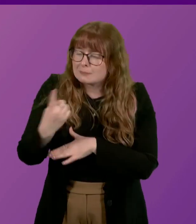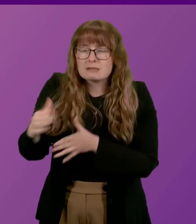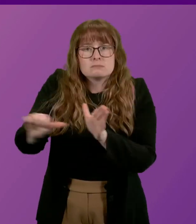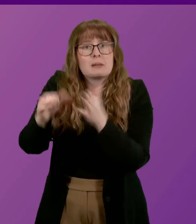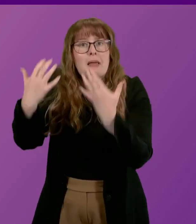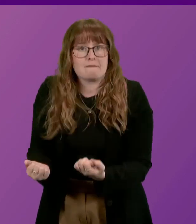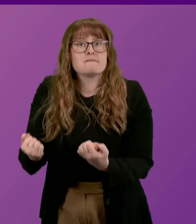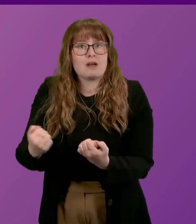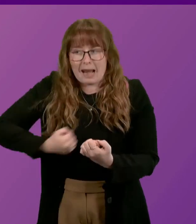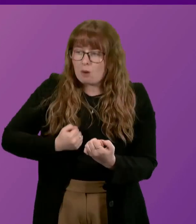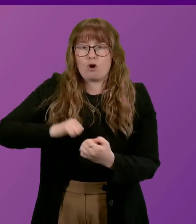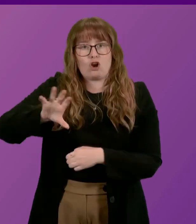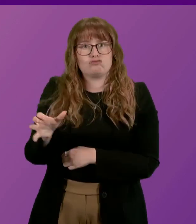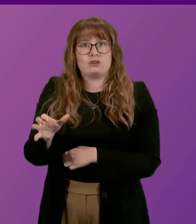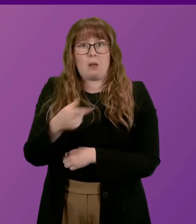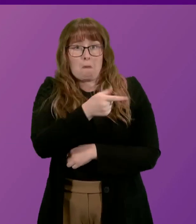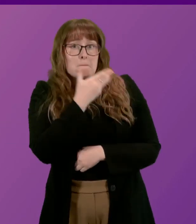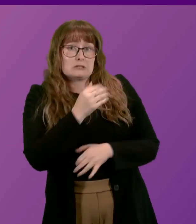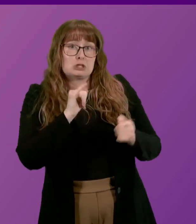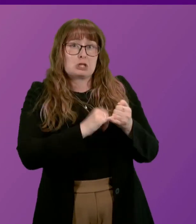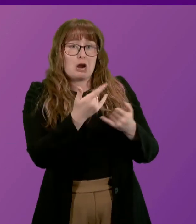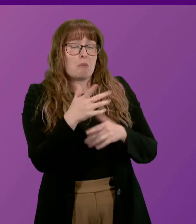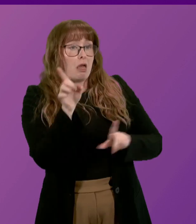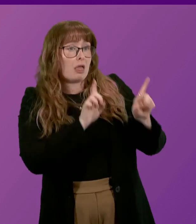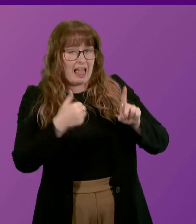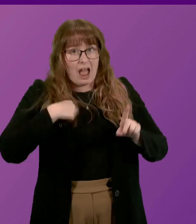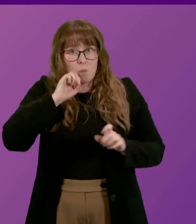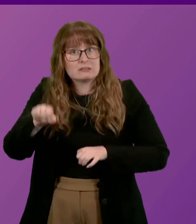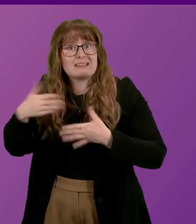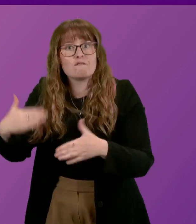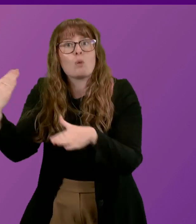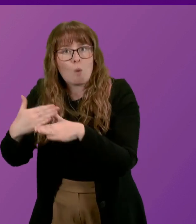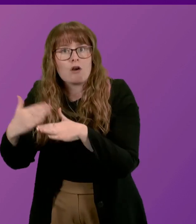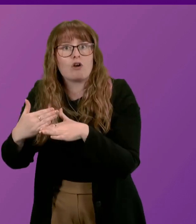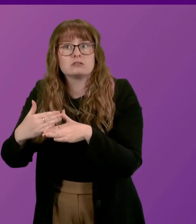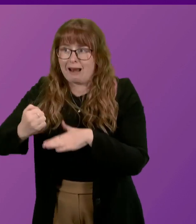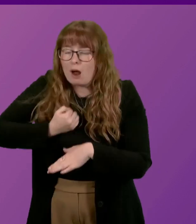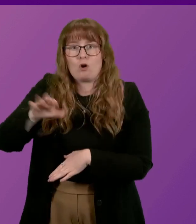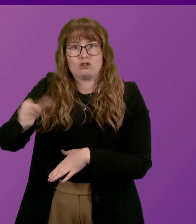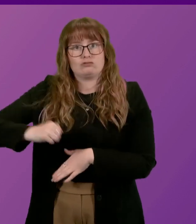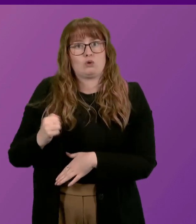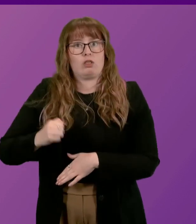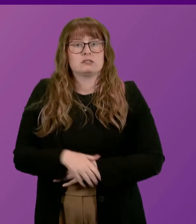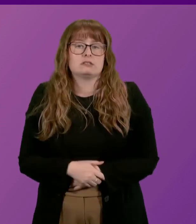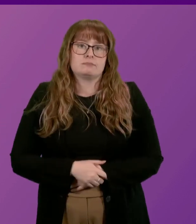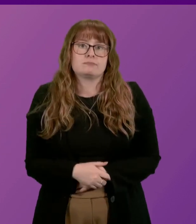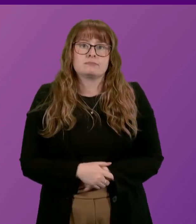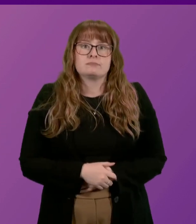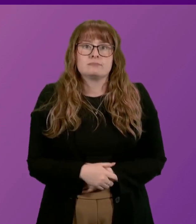the country. While Mr Sarwar postures, I will deliver for the workers of Scotland.